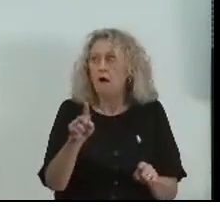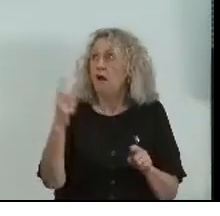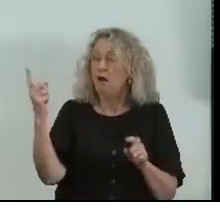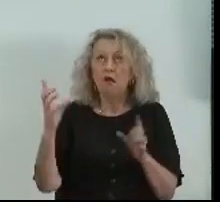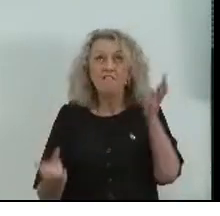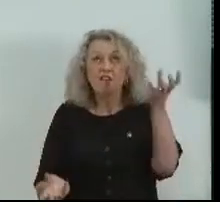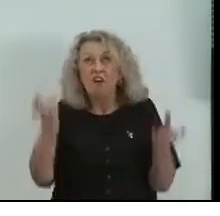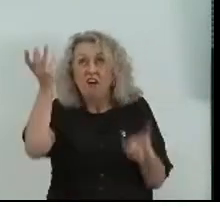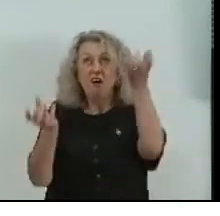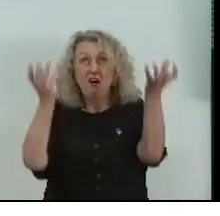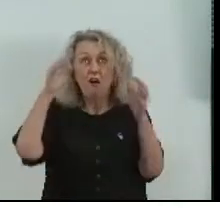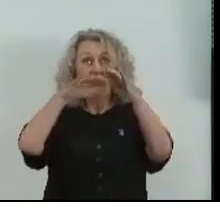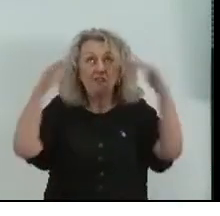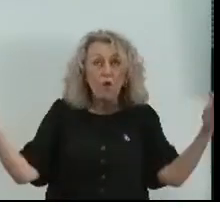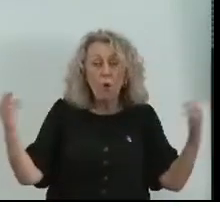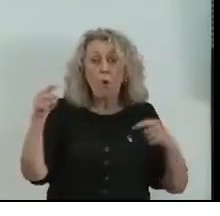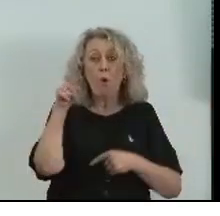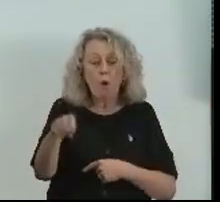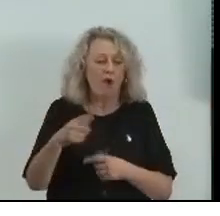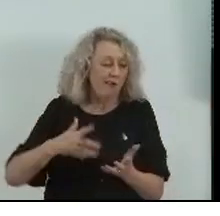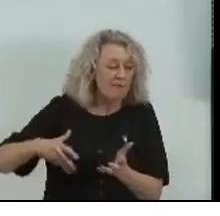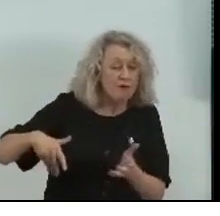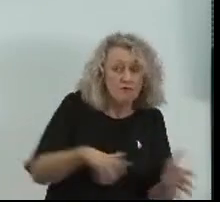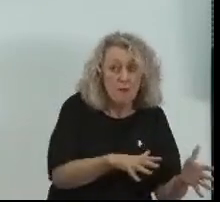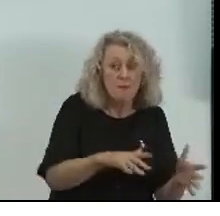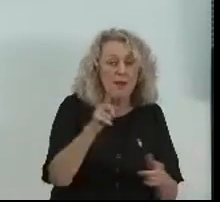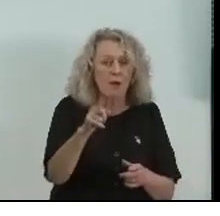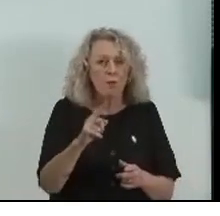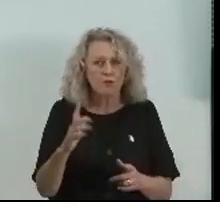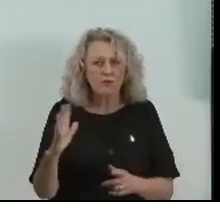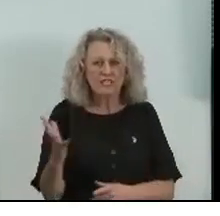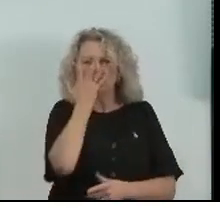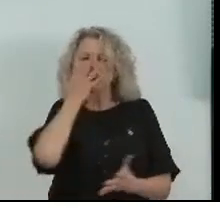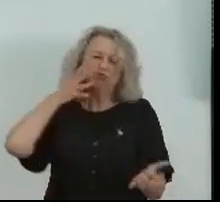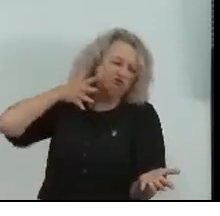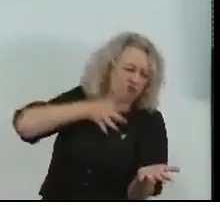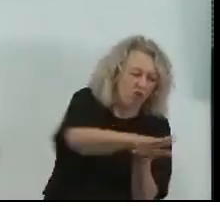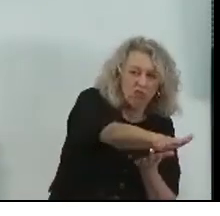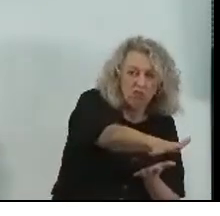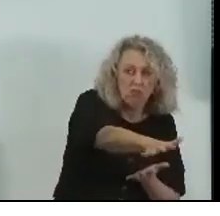then the floor in a wheelchair rugby match. She wants to introduce your face to the floor no